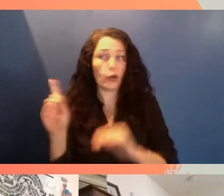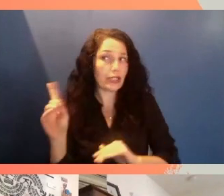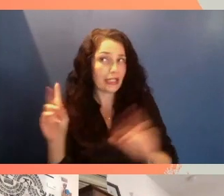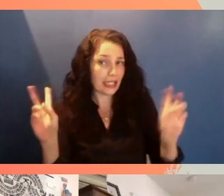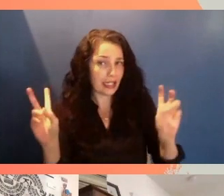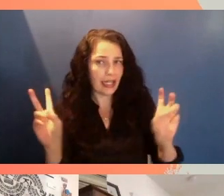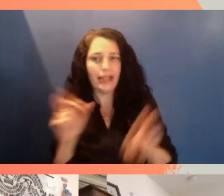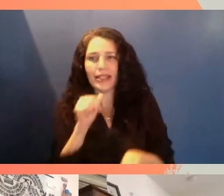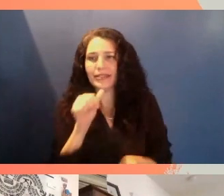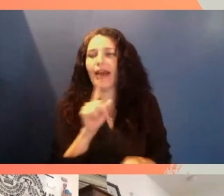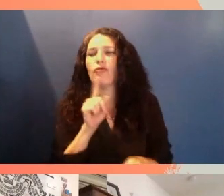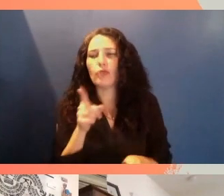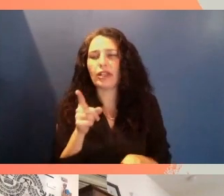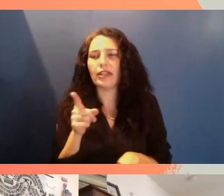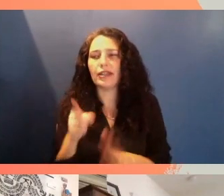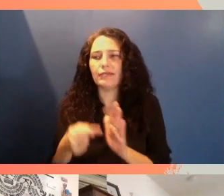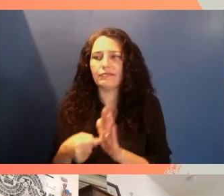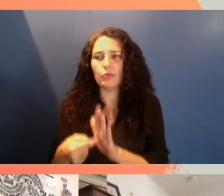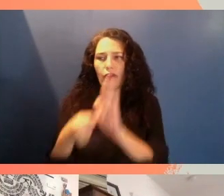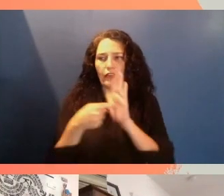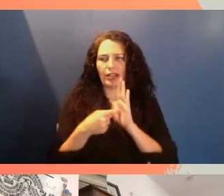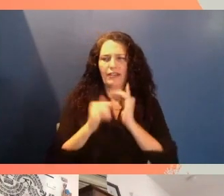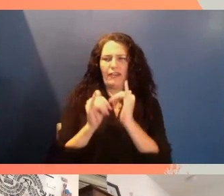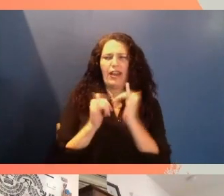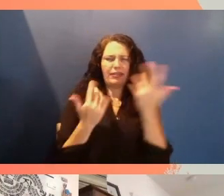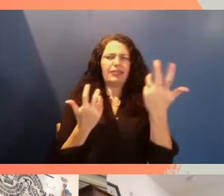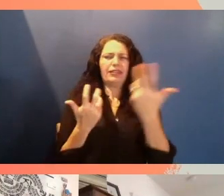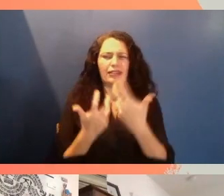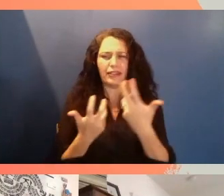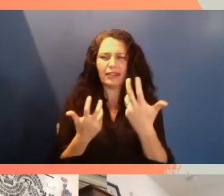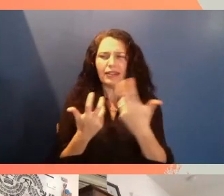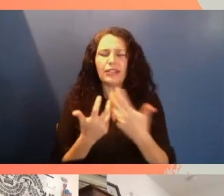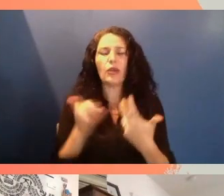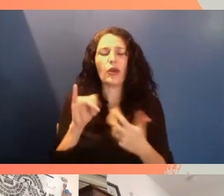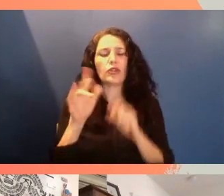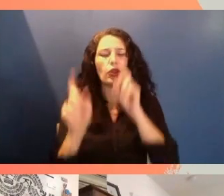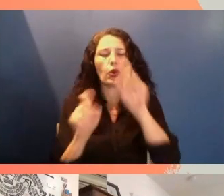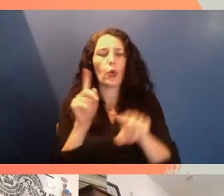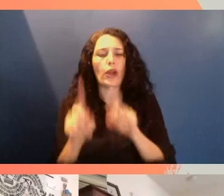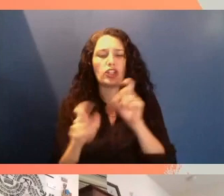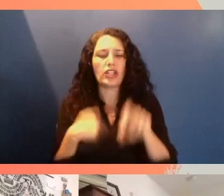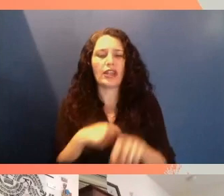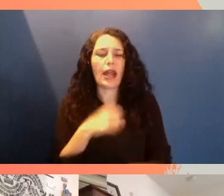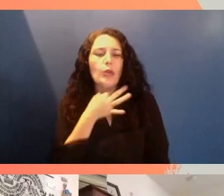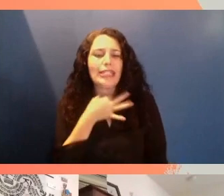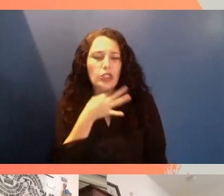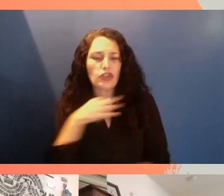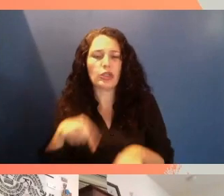Those are the questions that kind of, course through like the filmmaking and the question that I'm interested in making films.